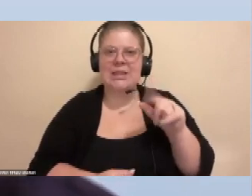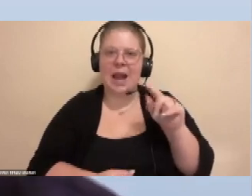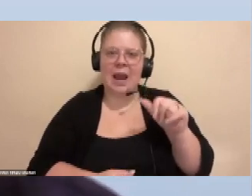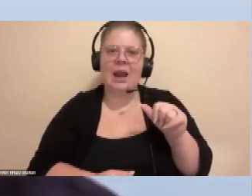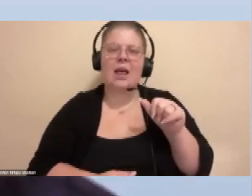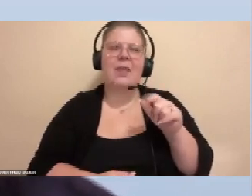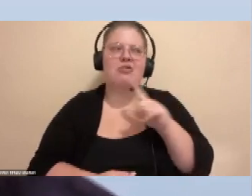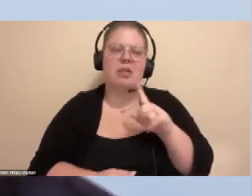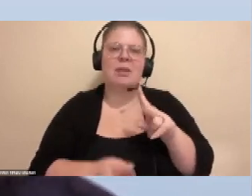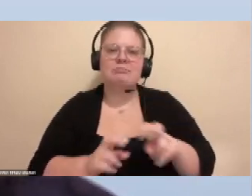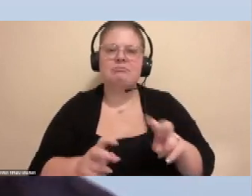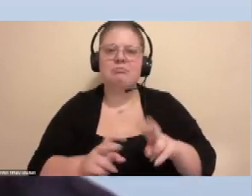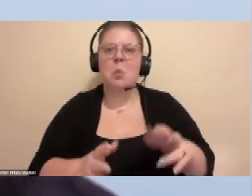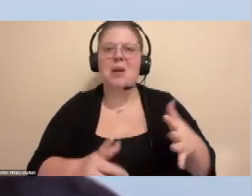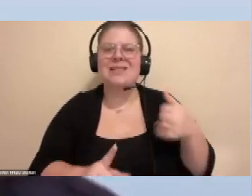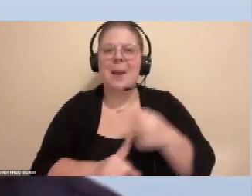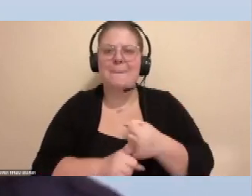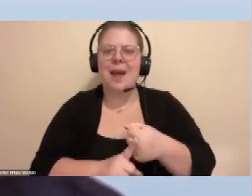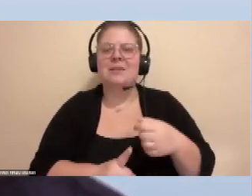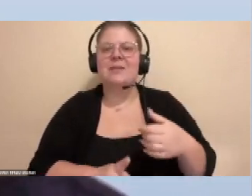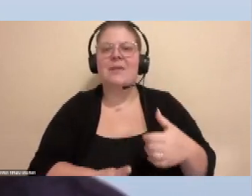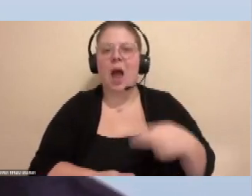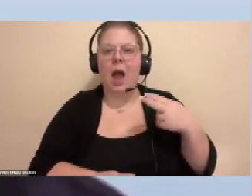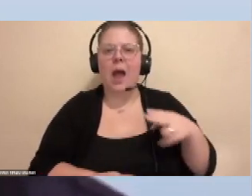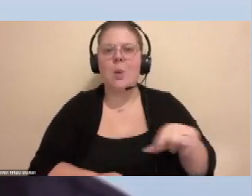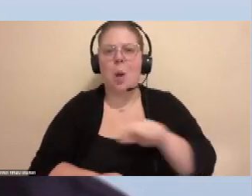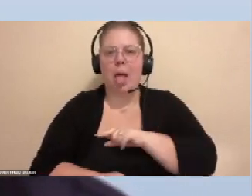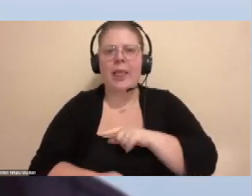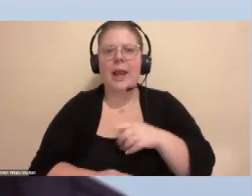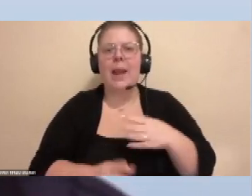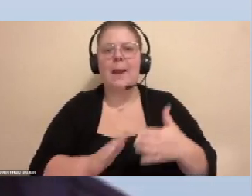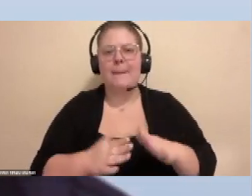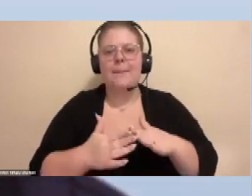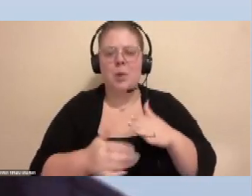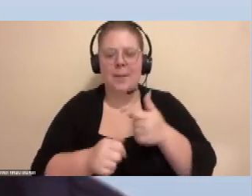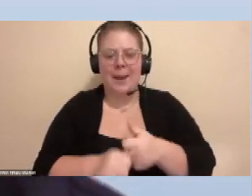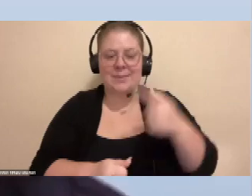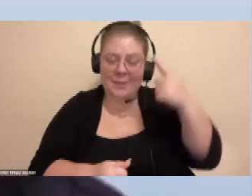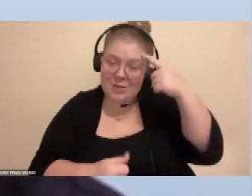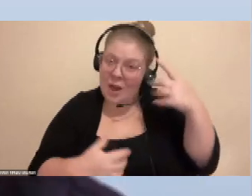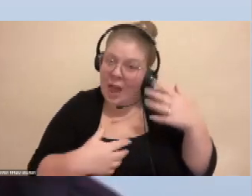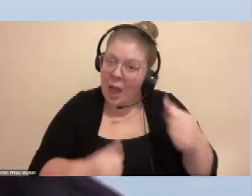receiving high quality community based mental health treatment on